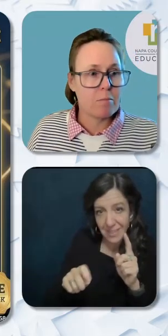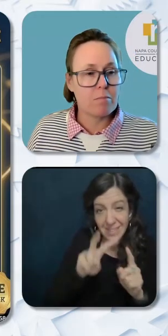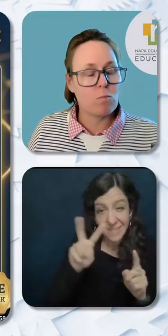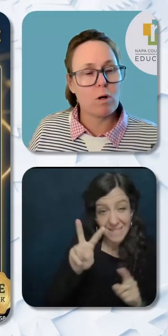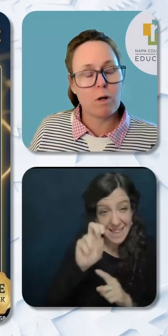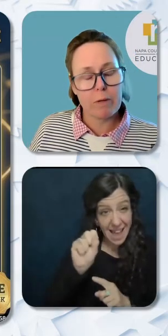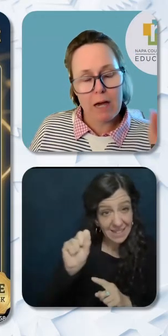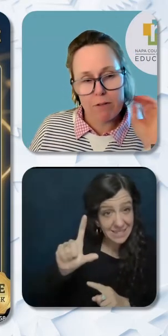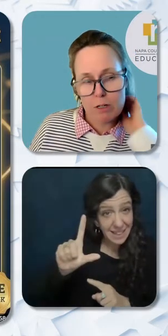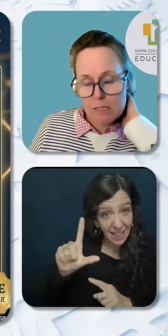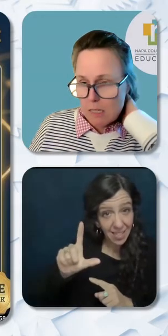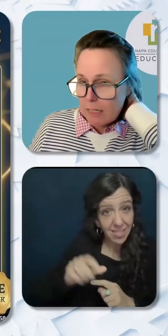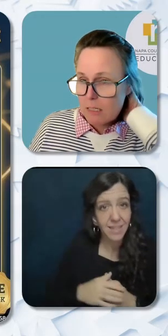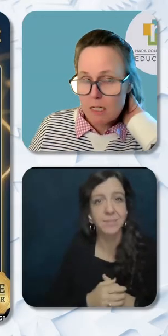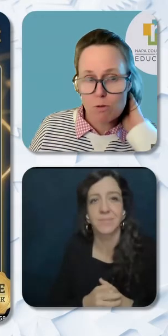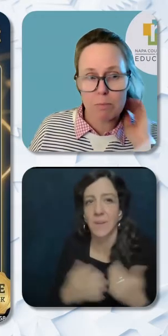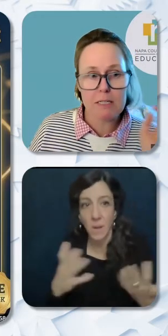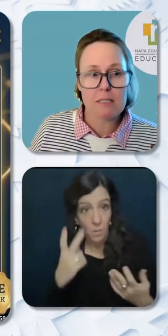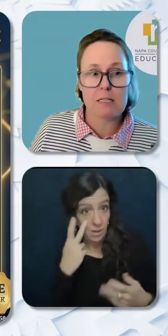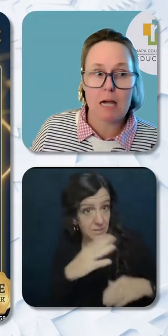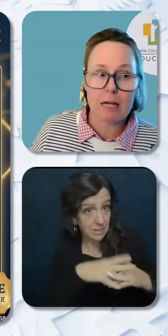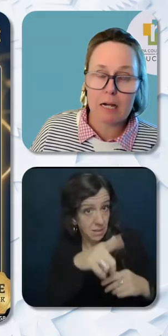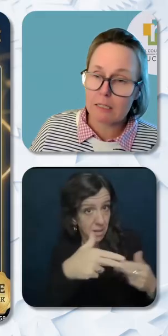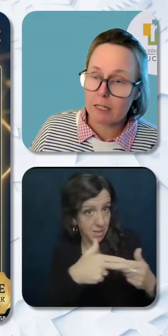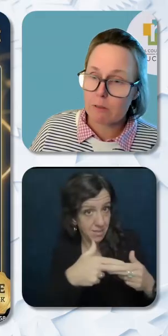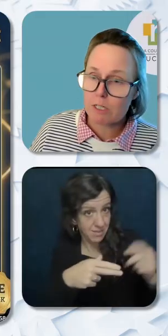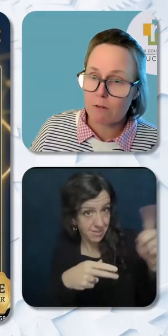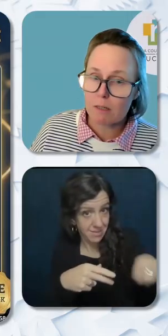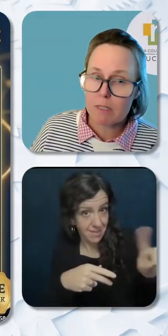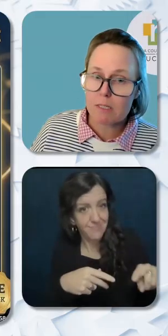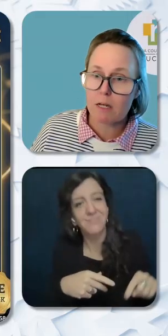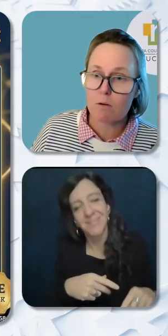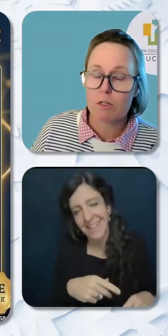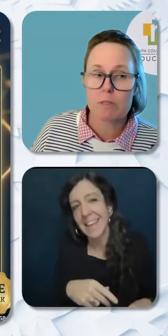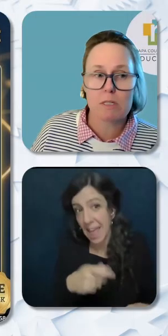And, what we have here on the slide, it does replace the sky-high language development scale,